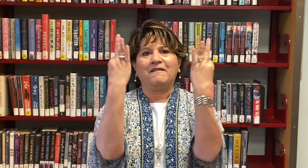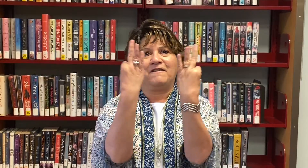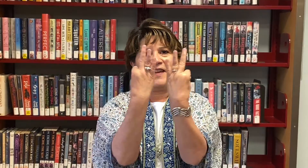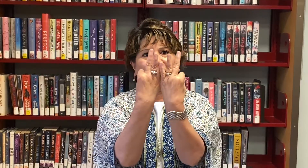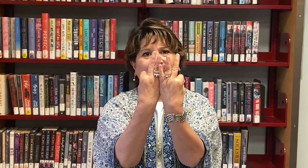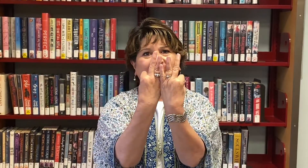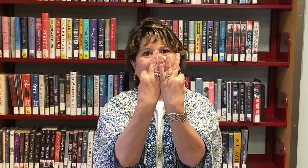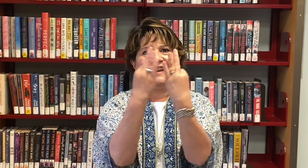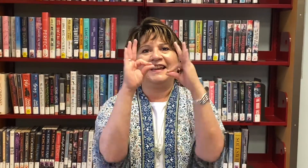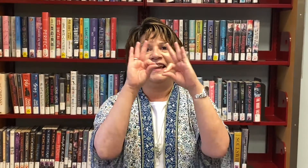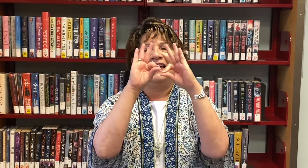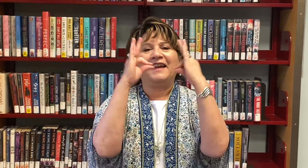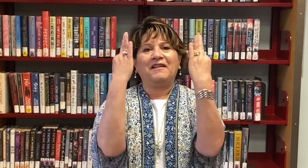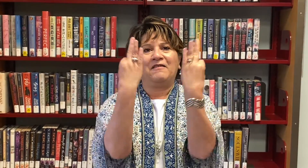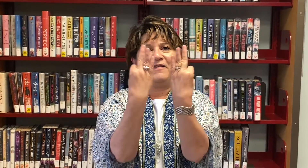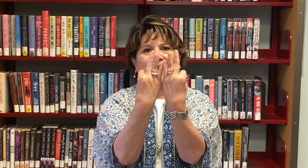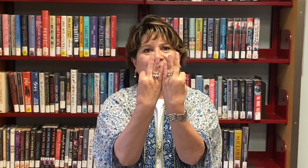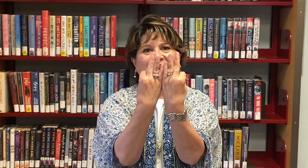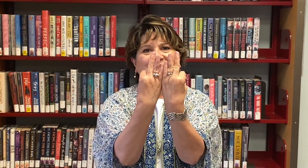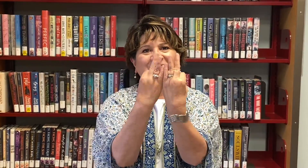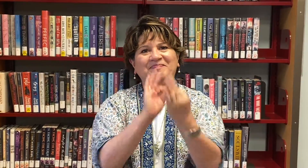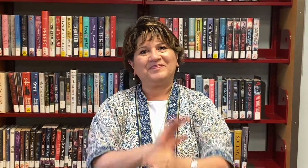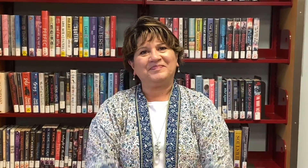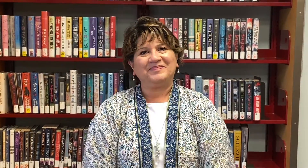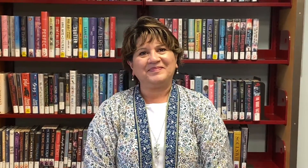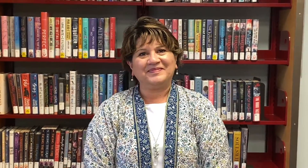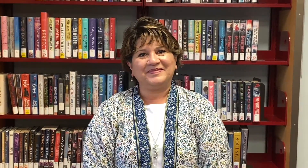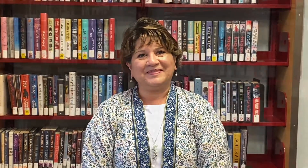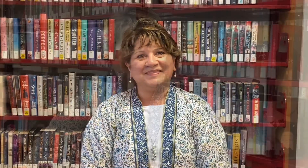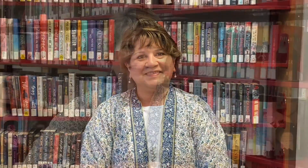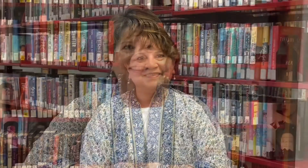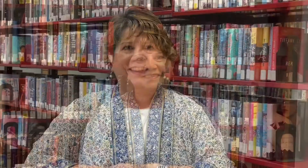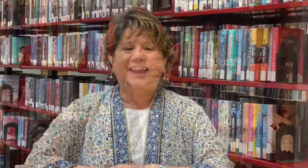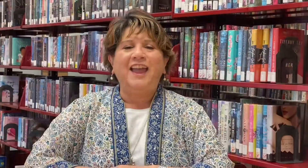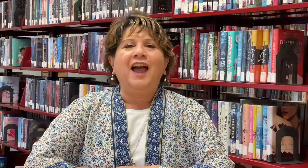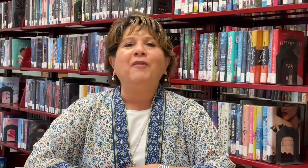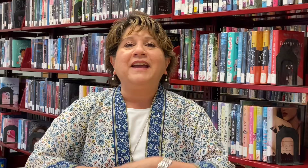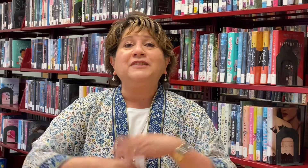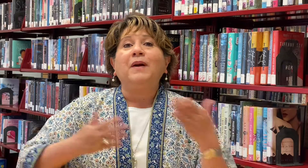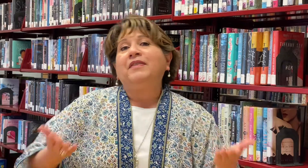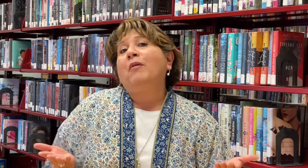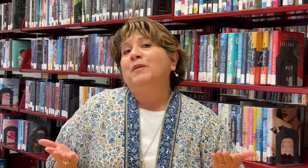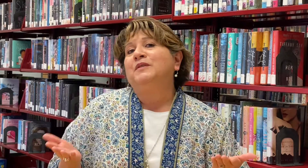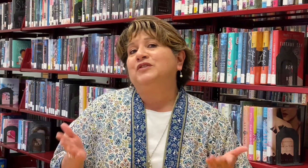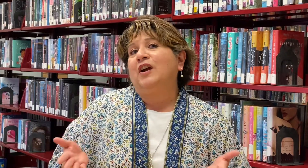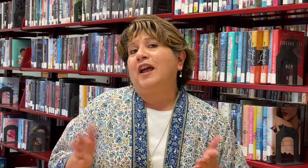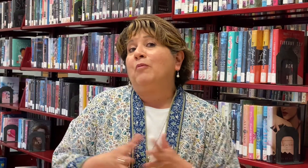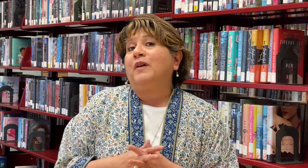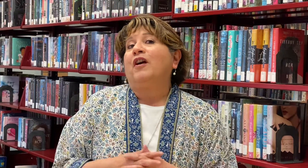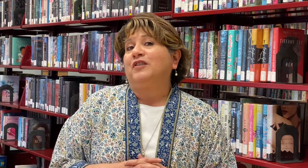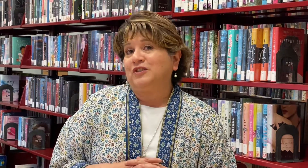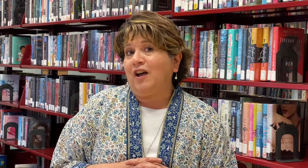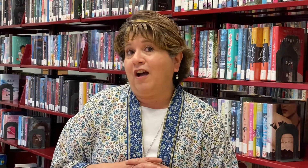family Okay, so I thought we would start out with our song